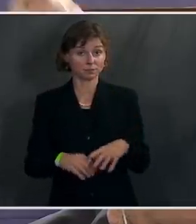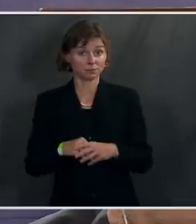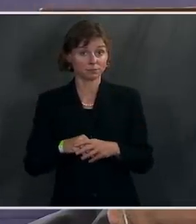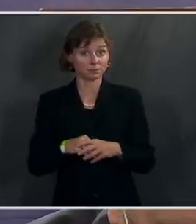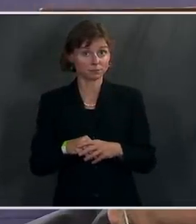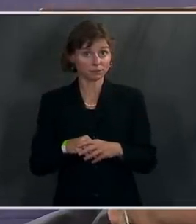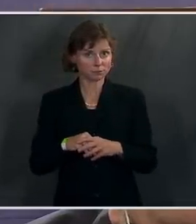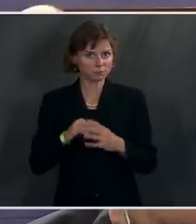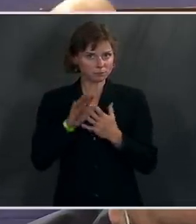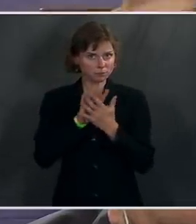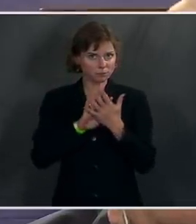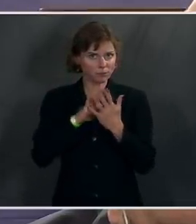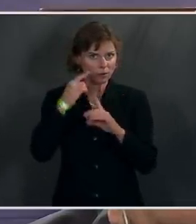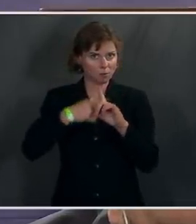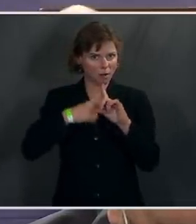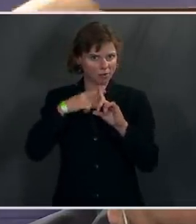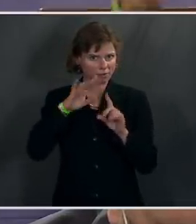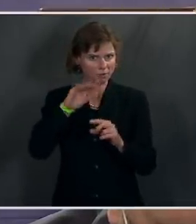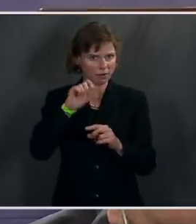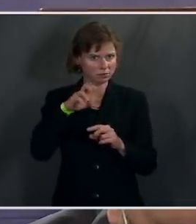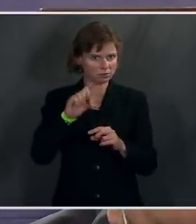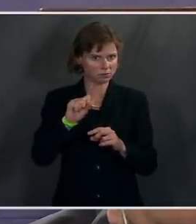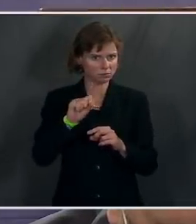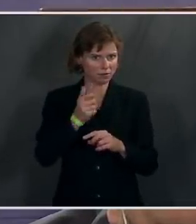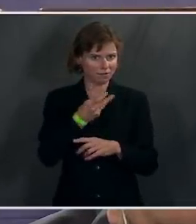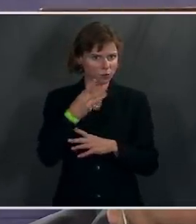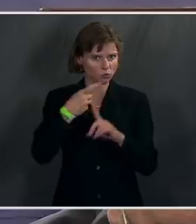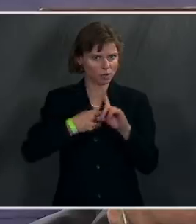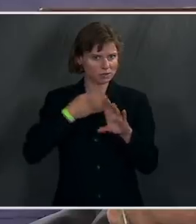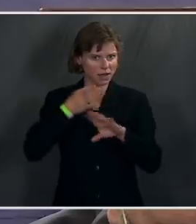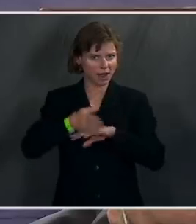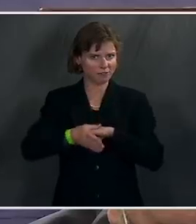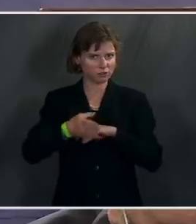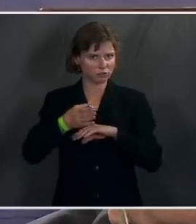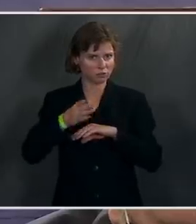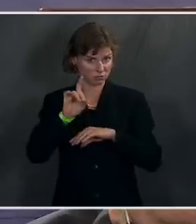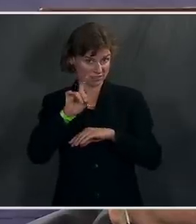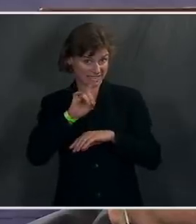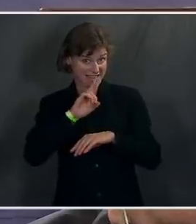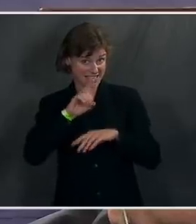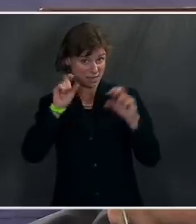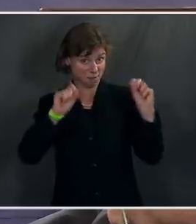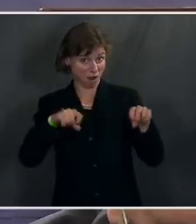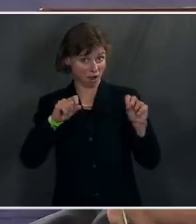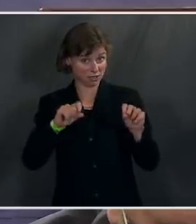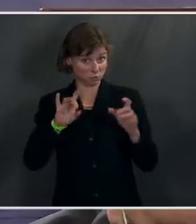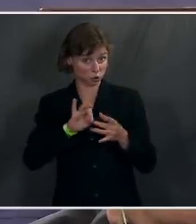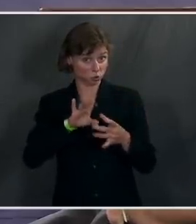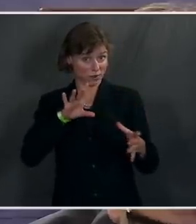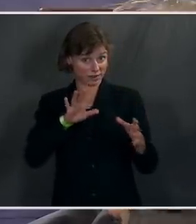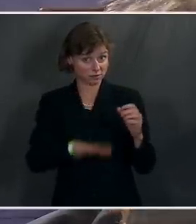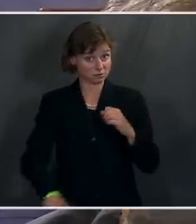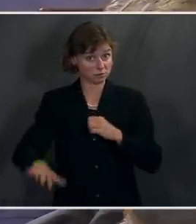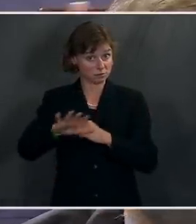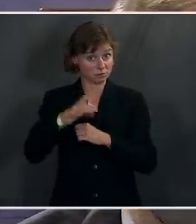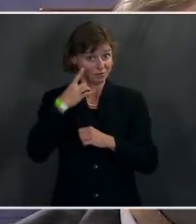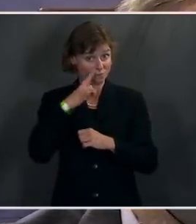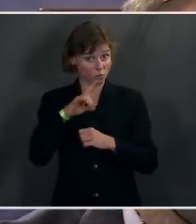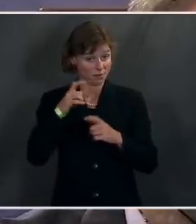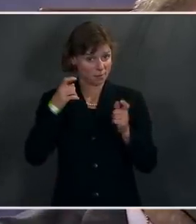a monthly basis a few months after the date of the event. If it's possible, would you release them for the prior administration? Because there are a lot of people coming in